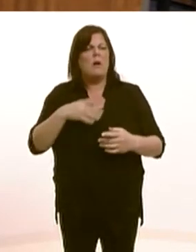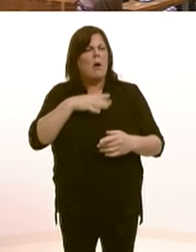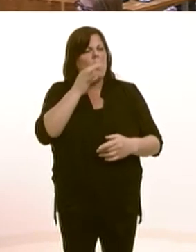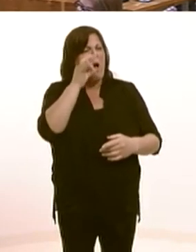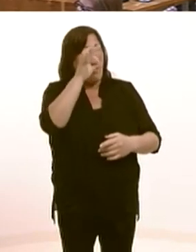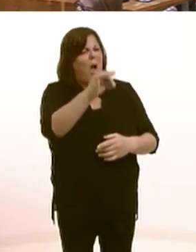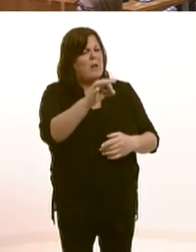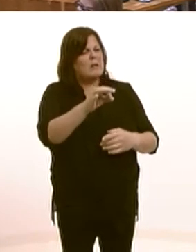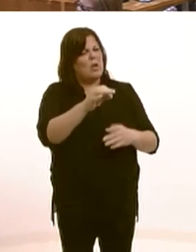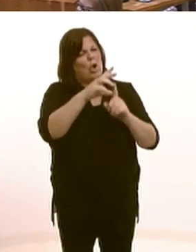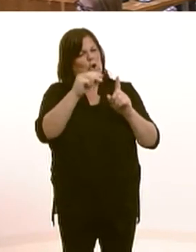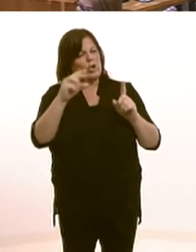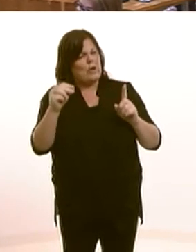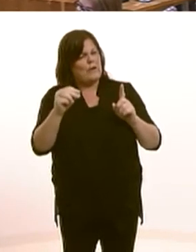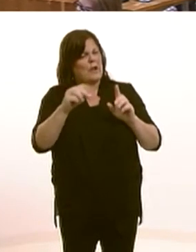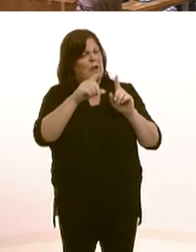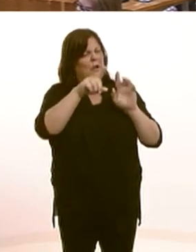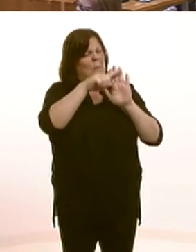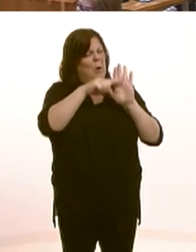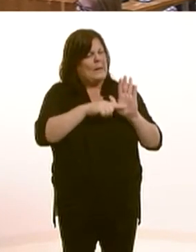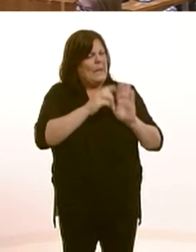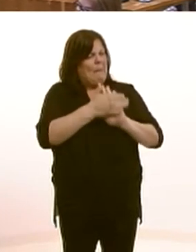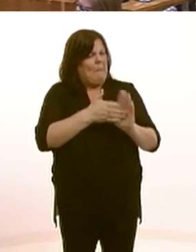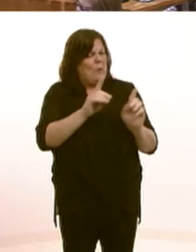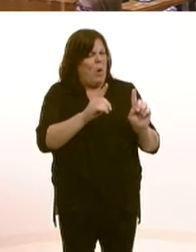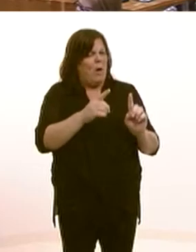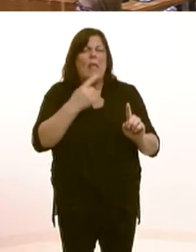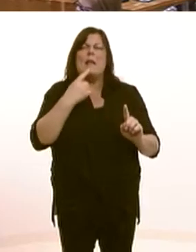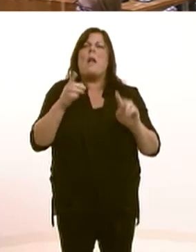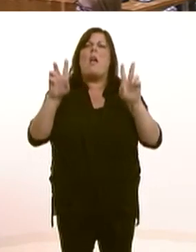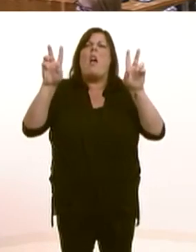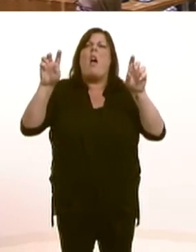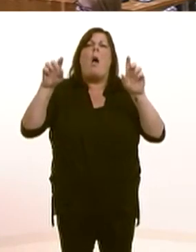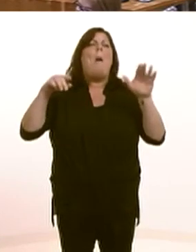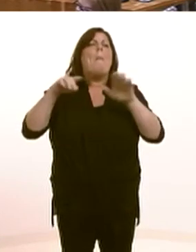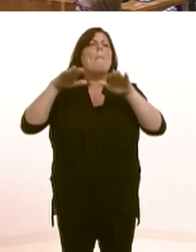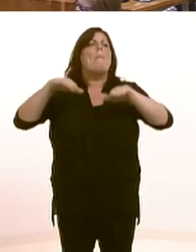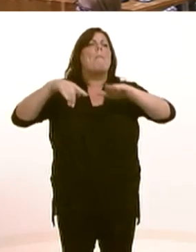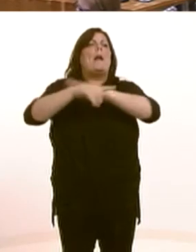Do you know what they say about Brexit? ëBrexit means Brexit.í Brilliant. Brilliant. What a fantastic leap of logic.